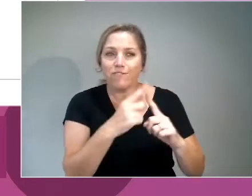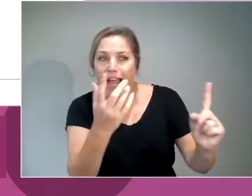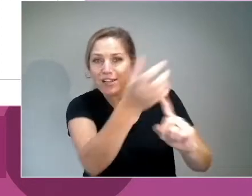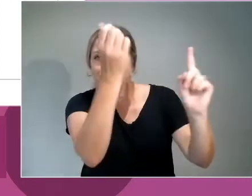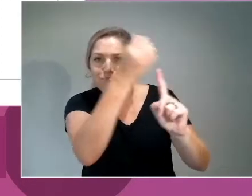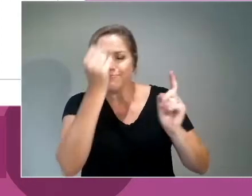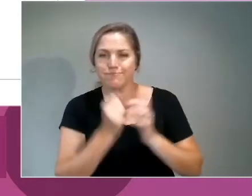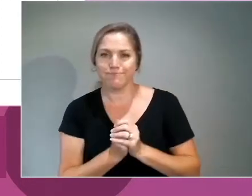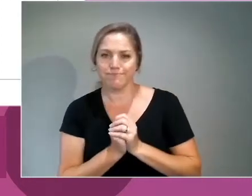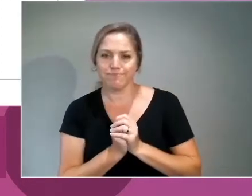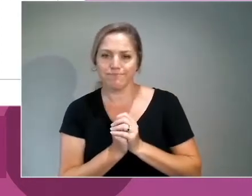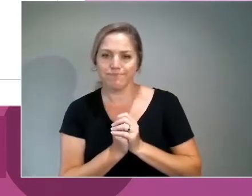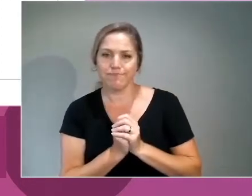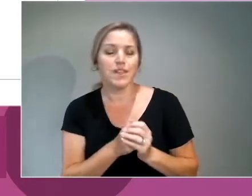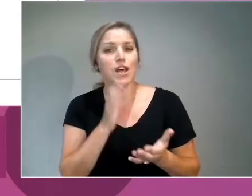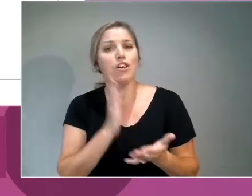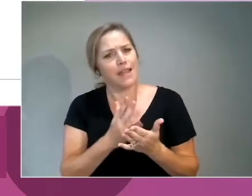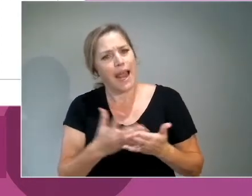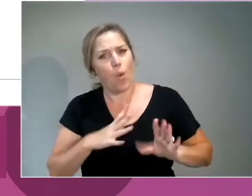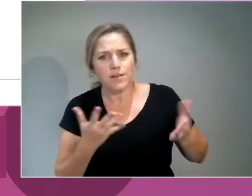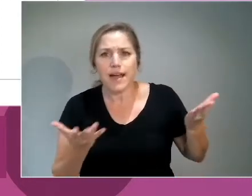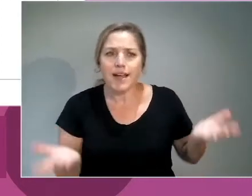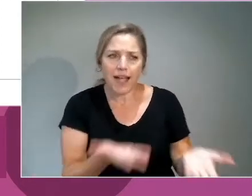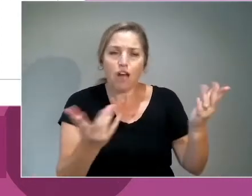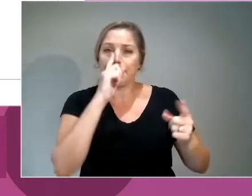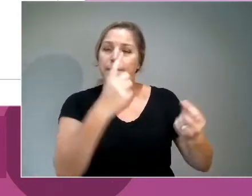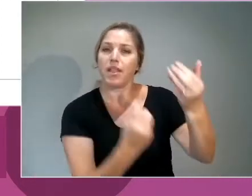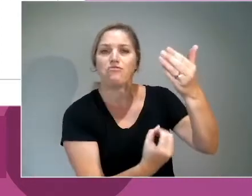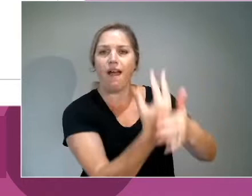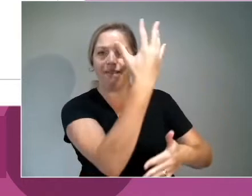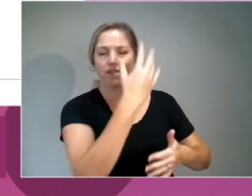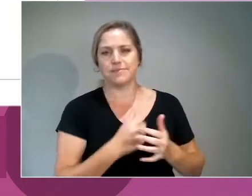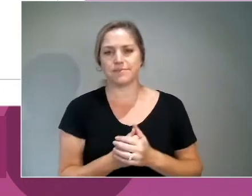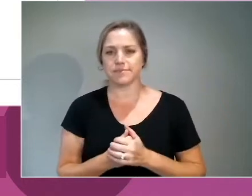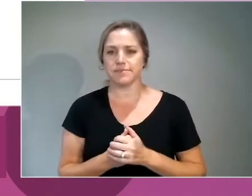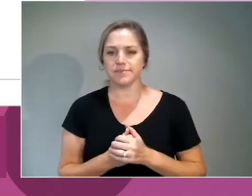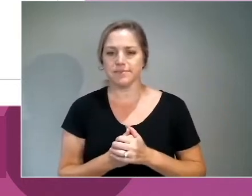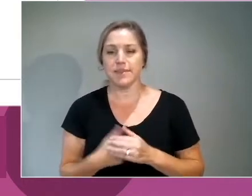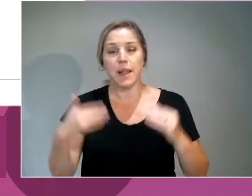but in fact - thrive. From the mental health and suicide prevention system reform perspective,